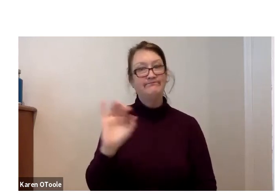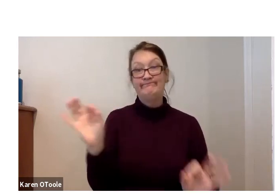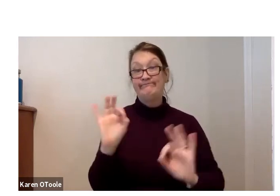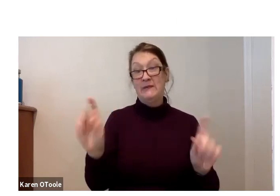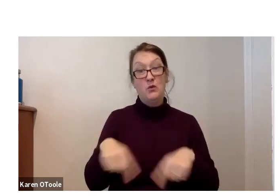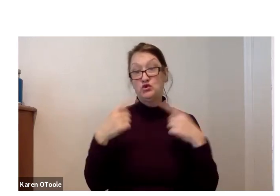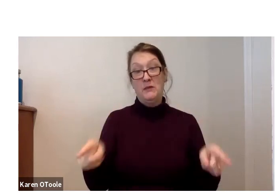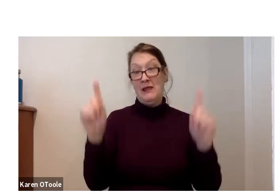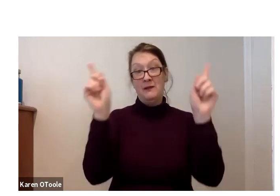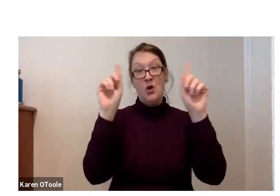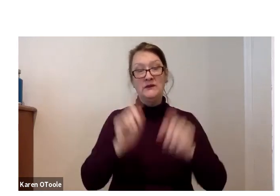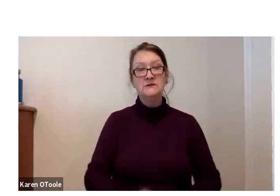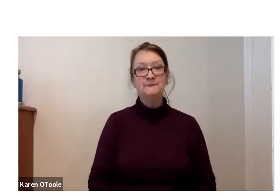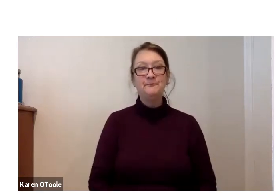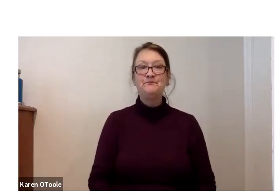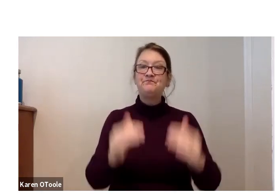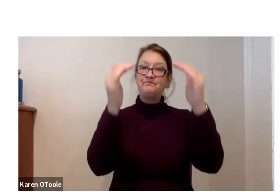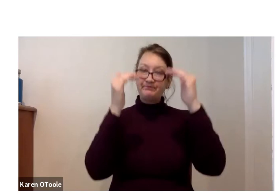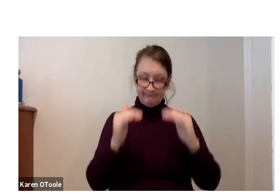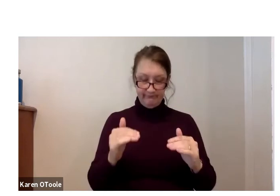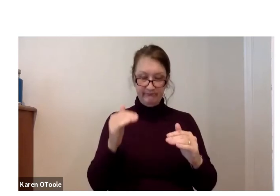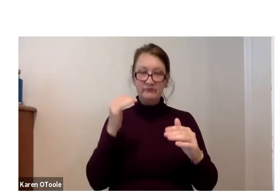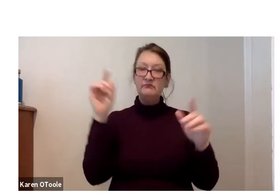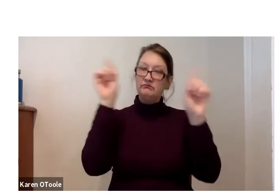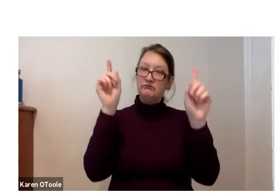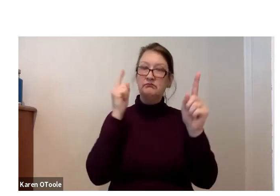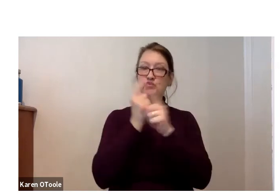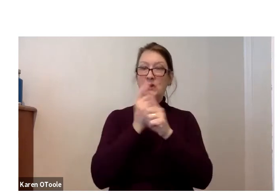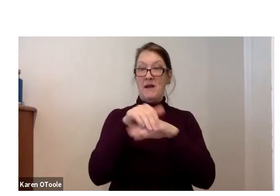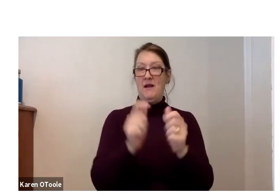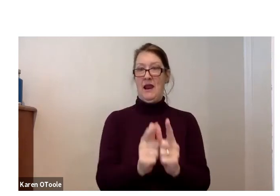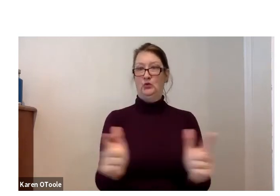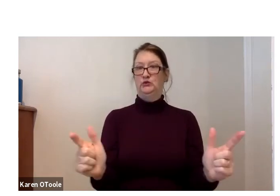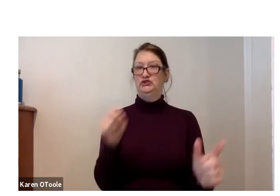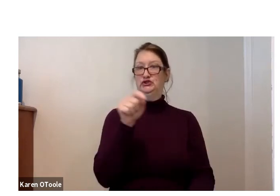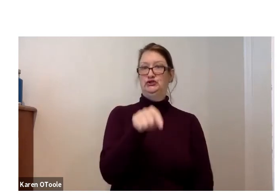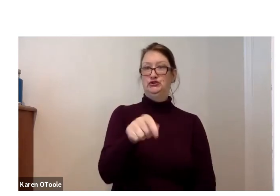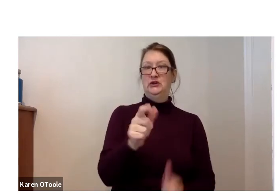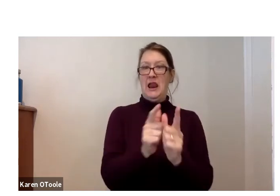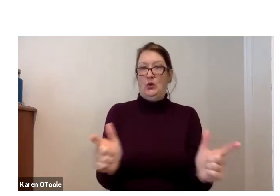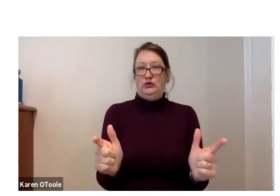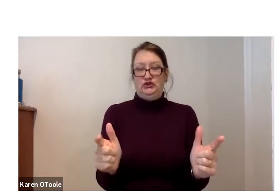Language is the thing that people seem to freak out about.